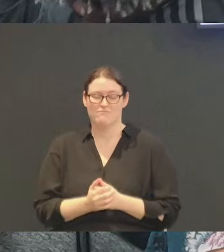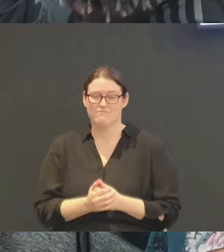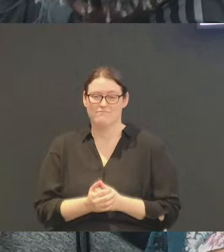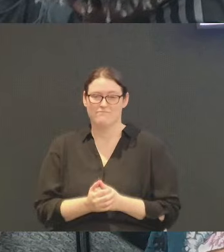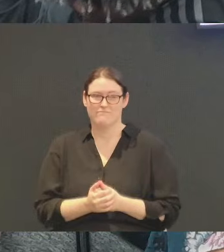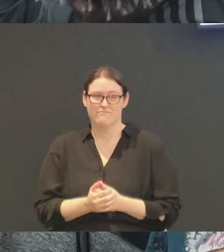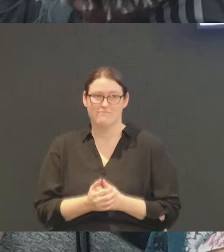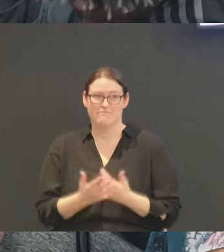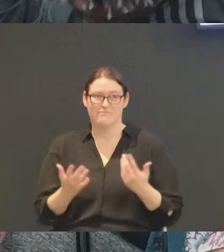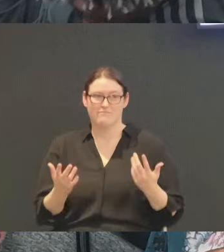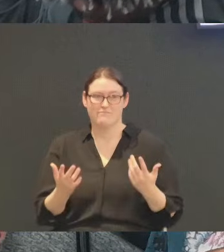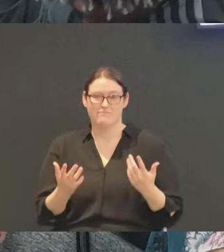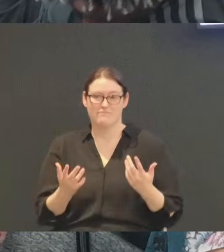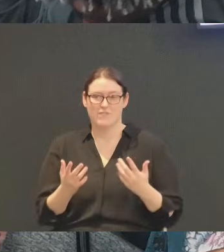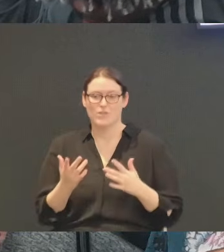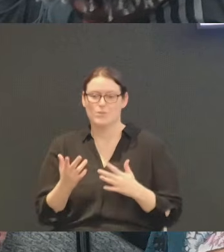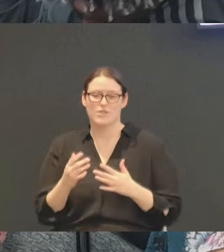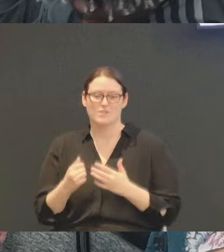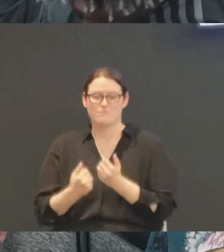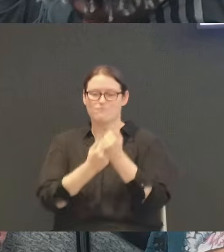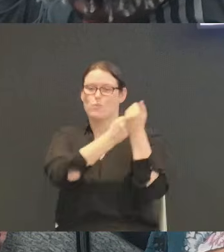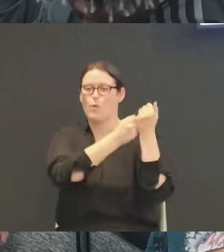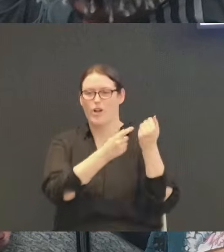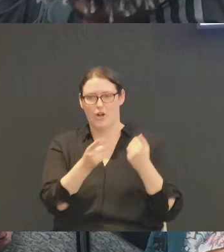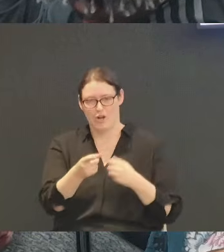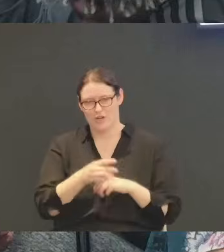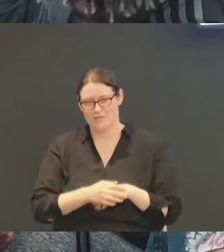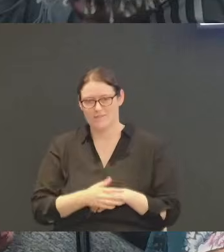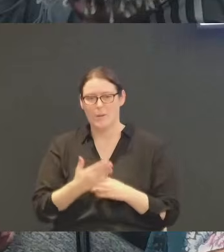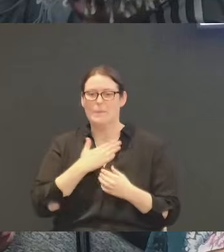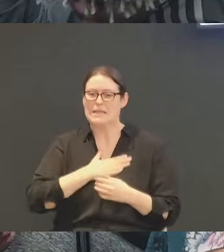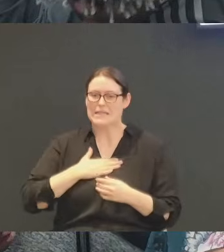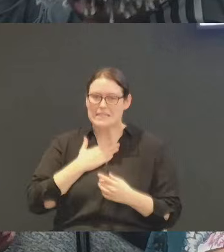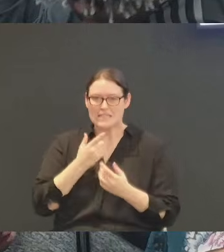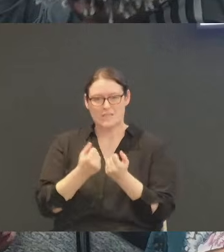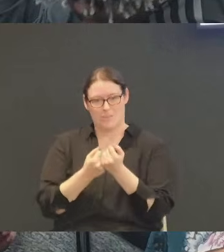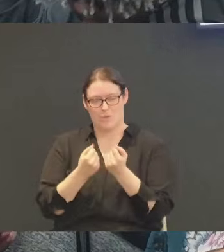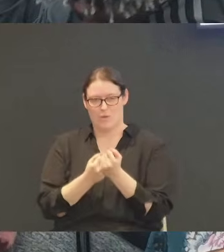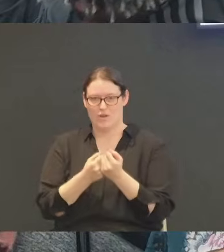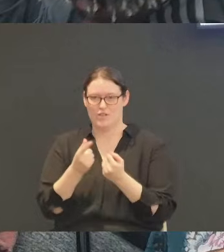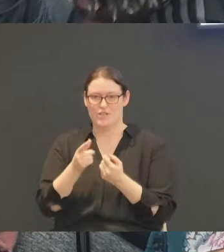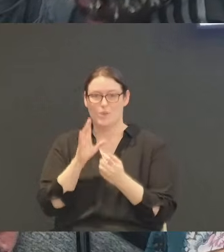are a springboard for her. and please come and support her. She goes into the courts